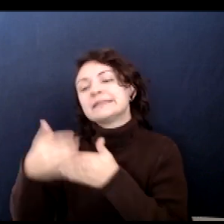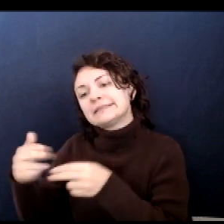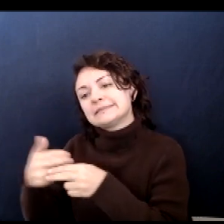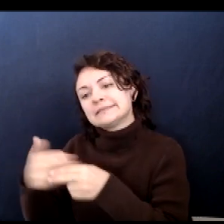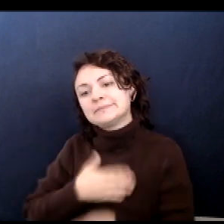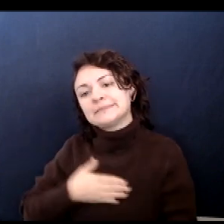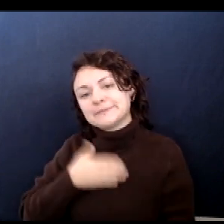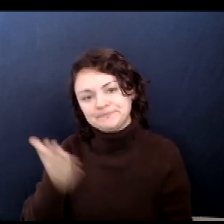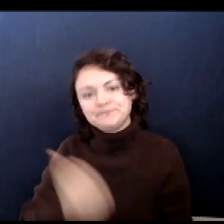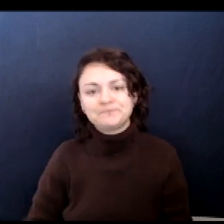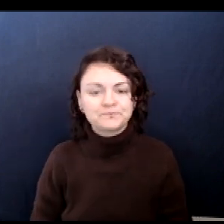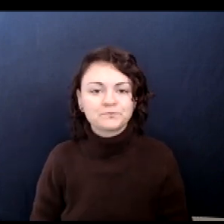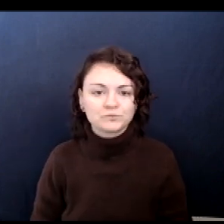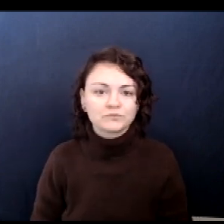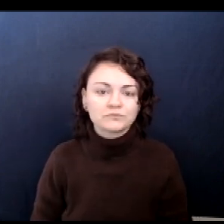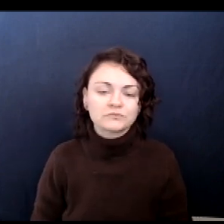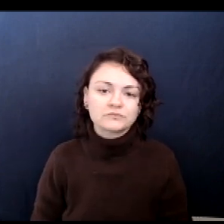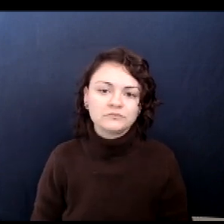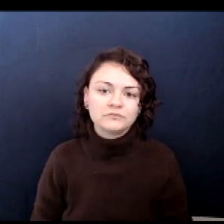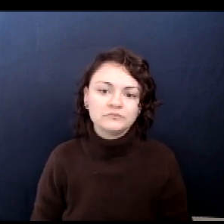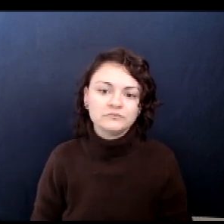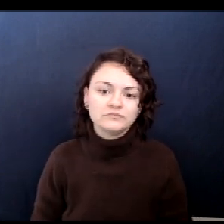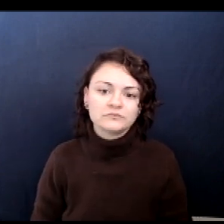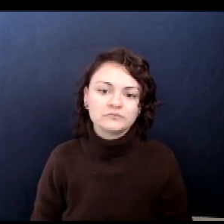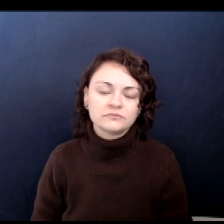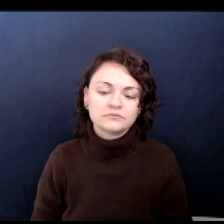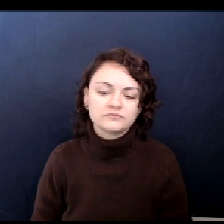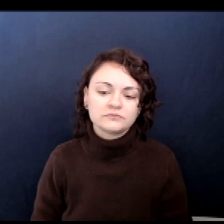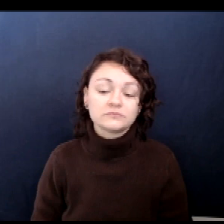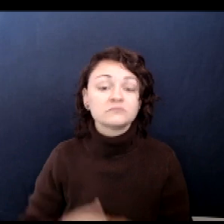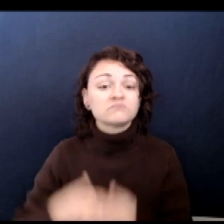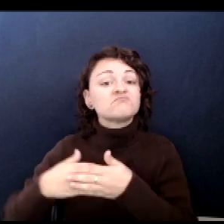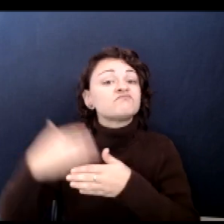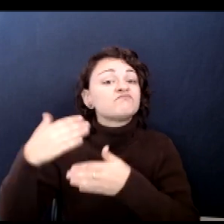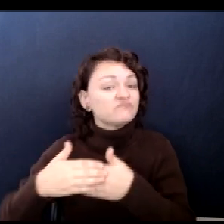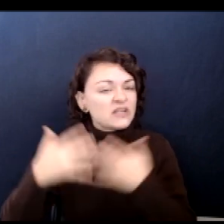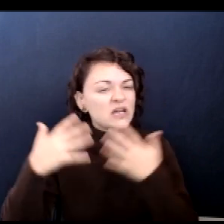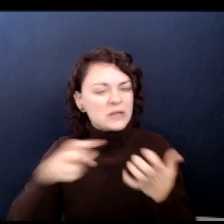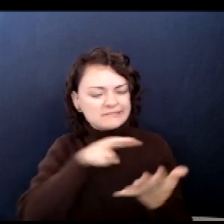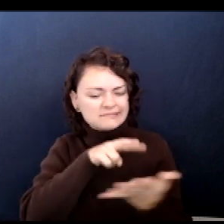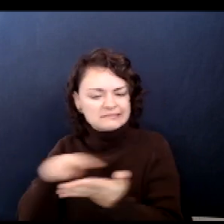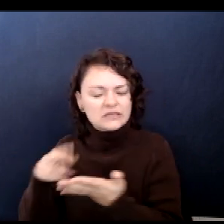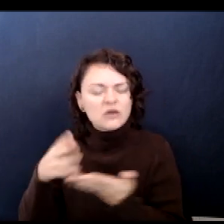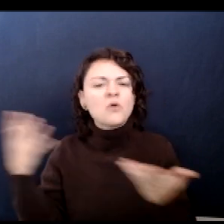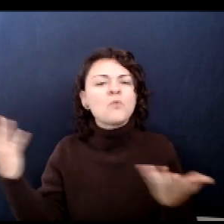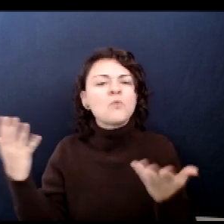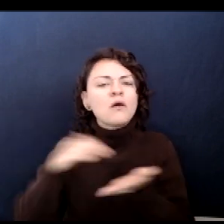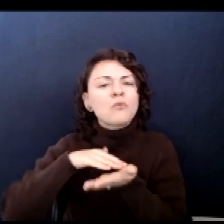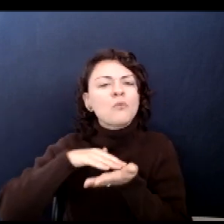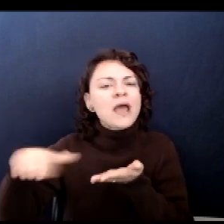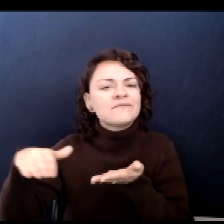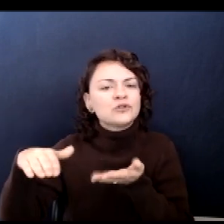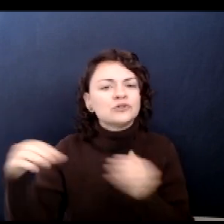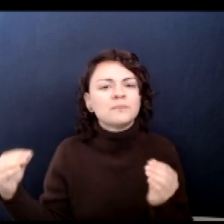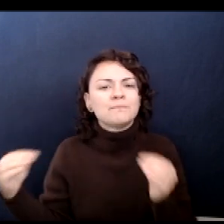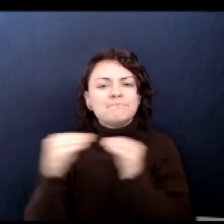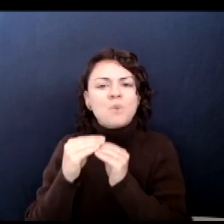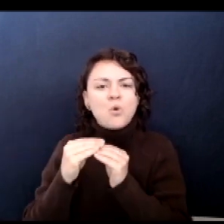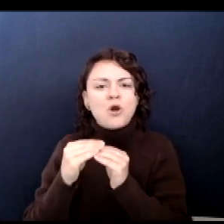Then we wanted to look at which waivers were more favorable to each community.